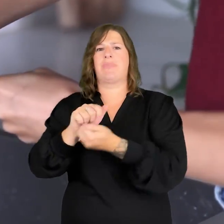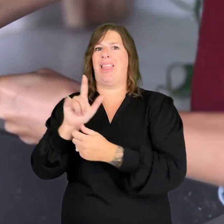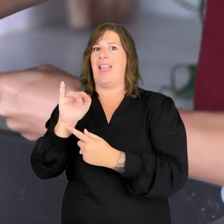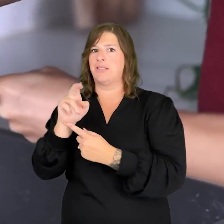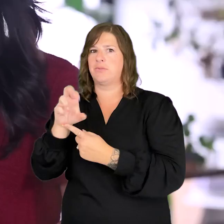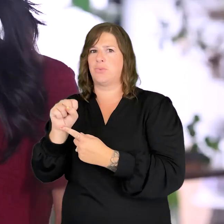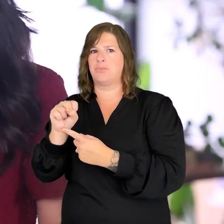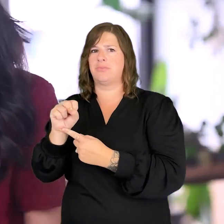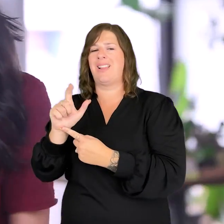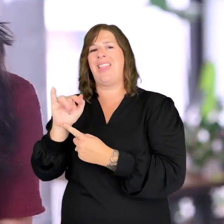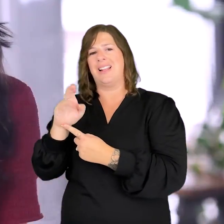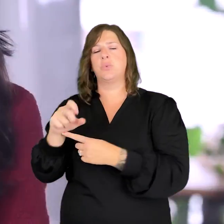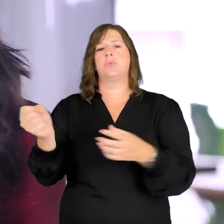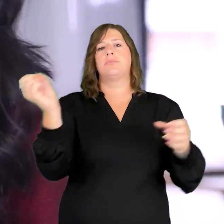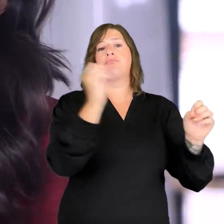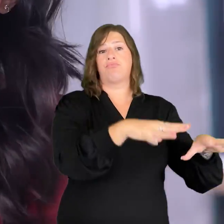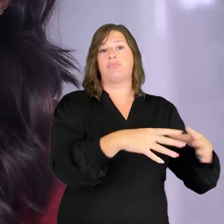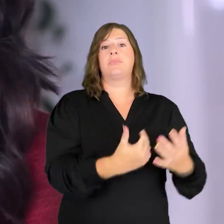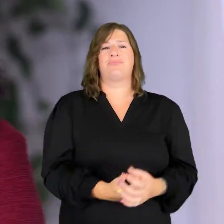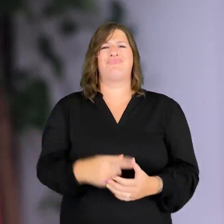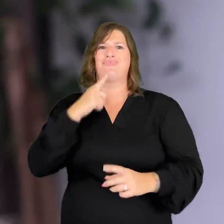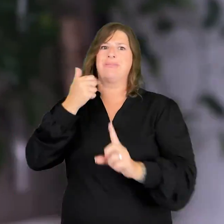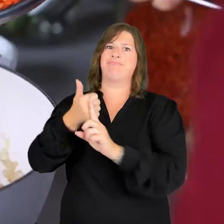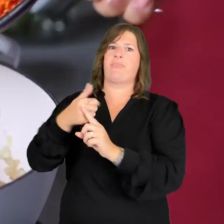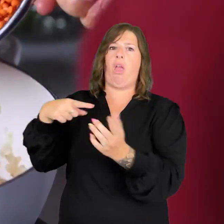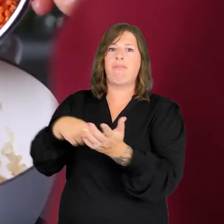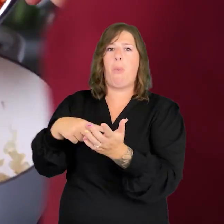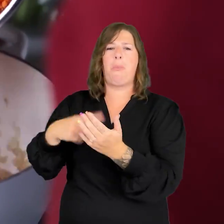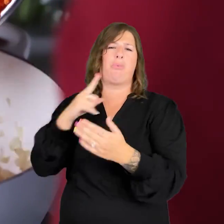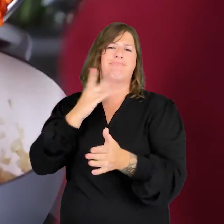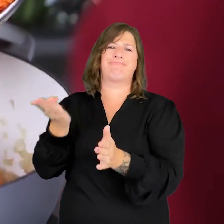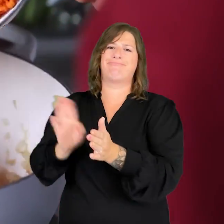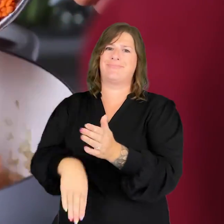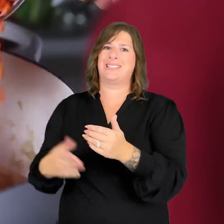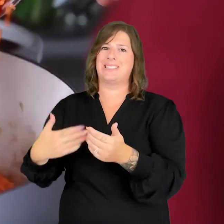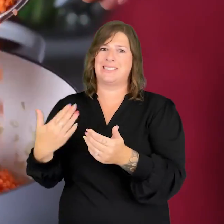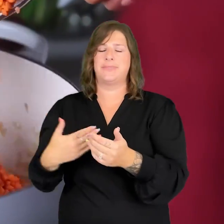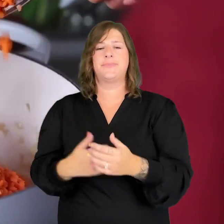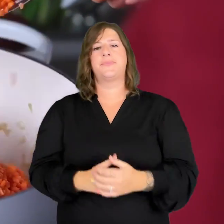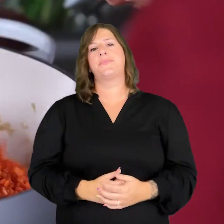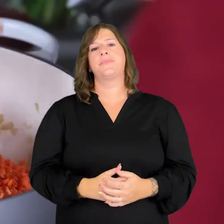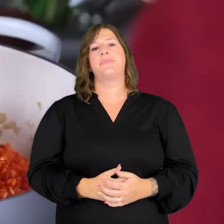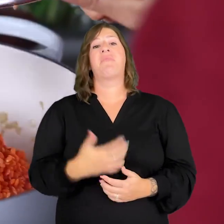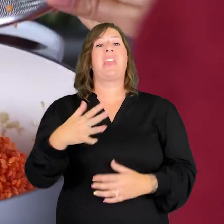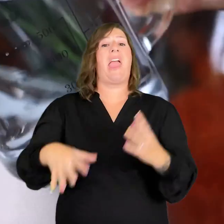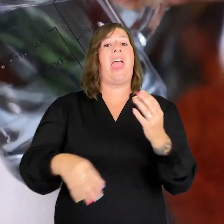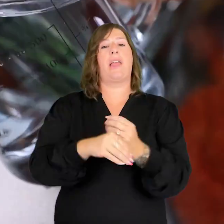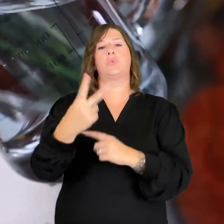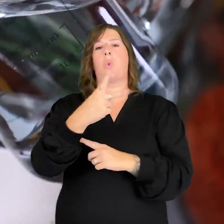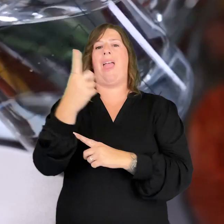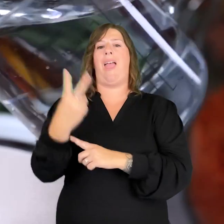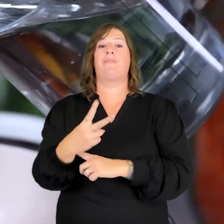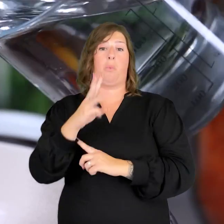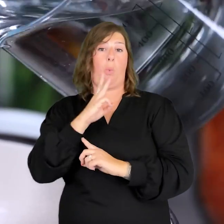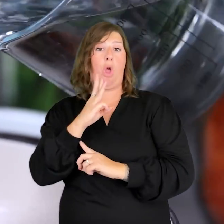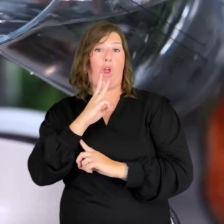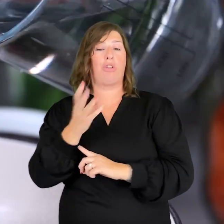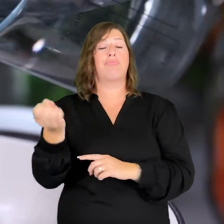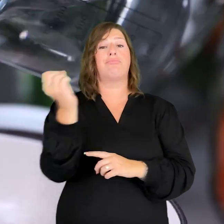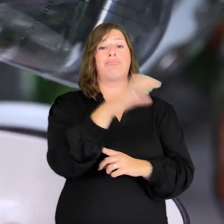This makes for a brilliant, affordable source of plant protein. And lastly, we're going to add two and a half cups of water.